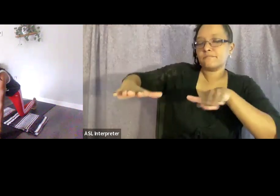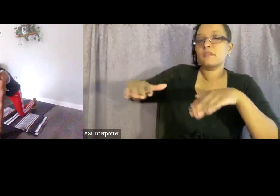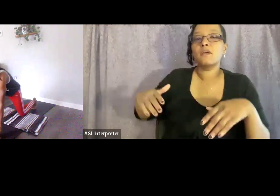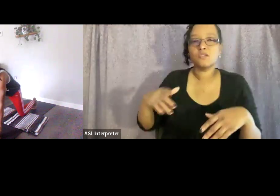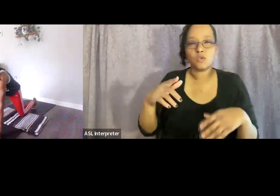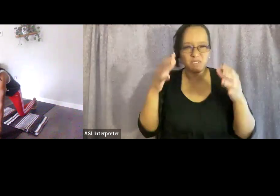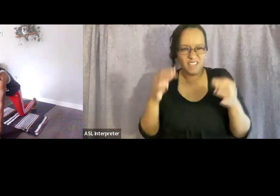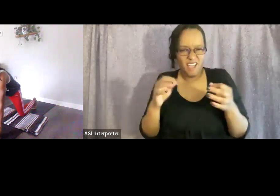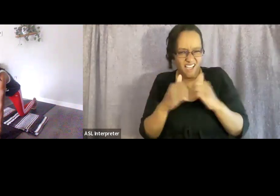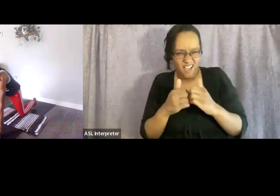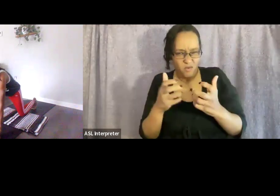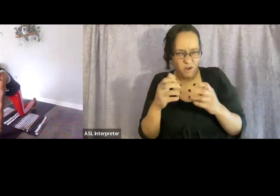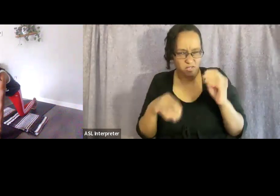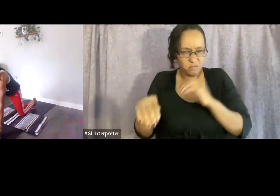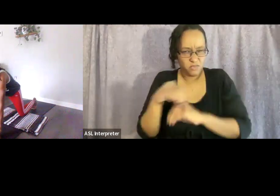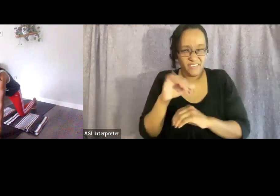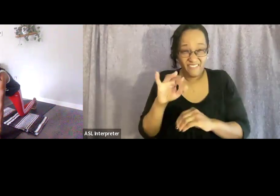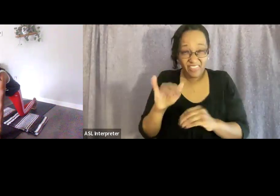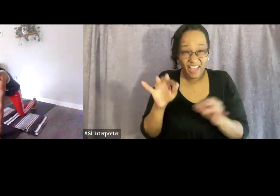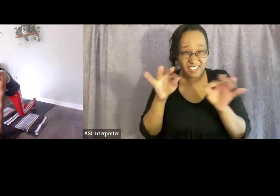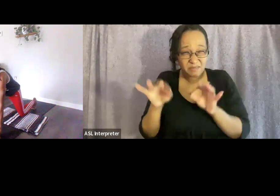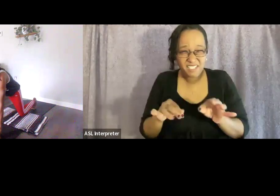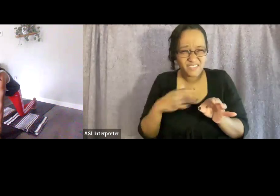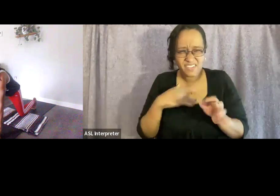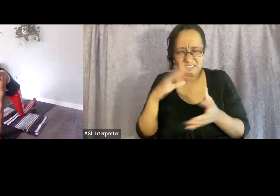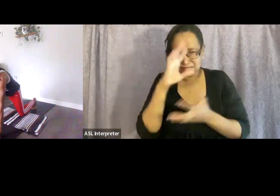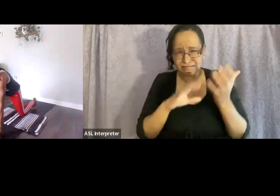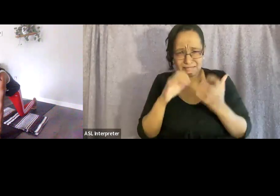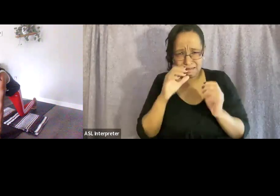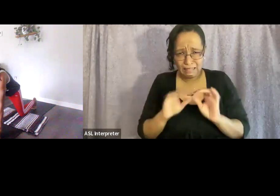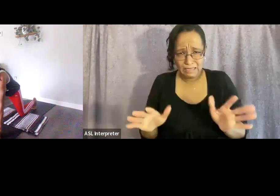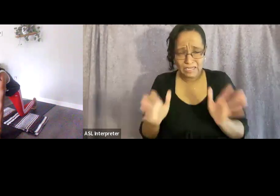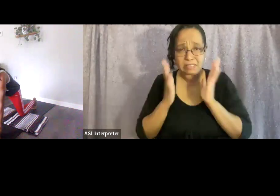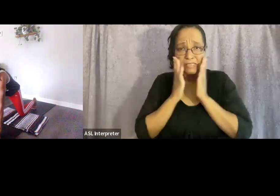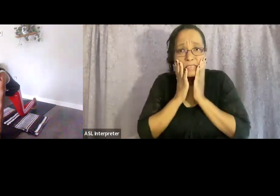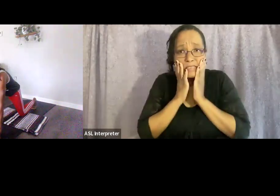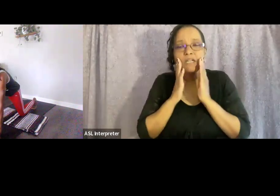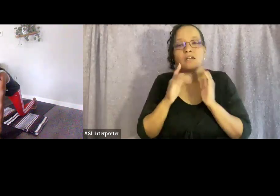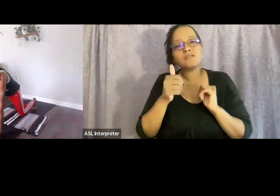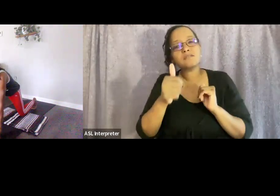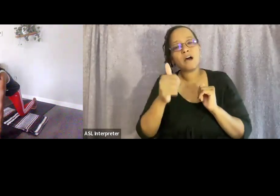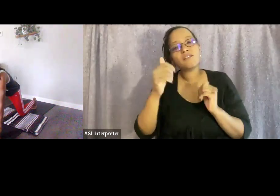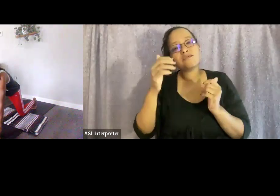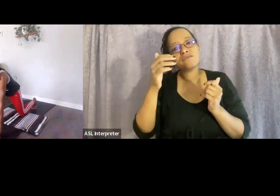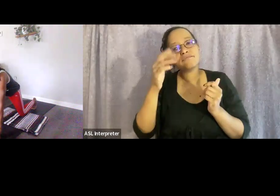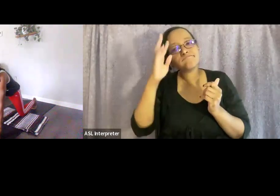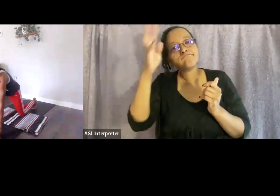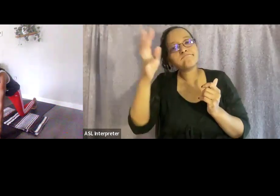or invitation are making sense, do something different, or do nothing at all.